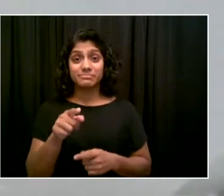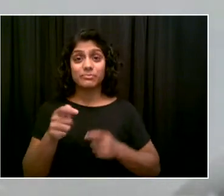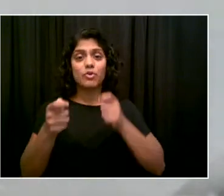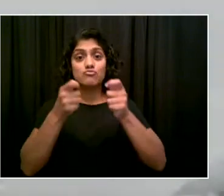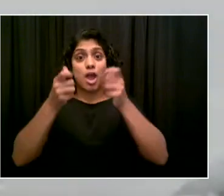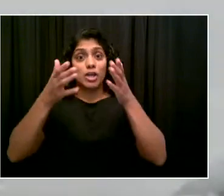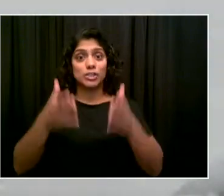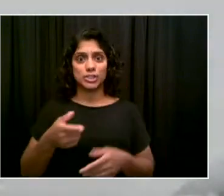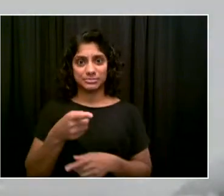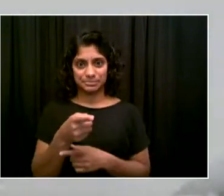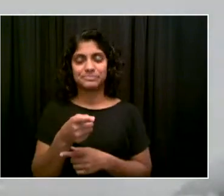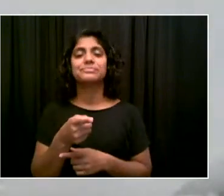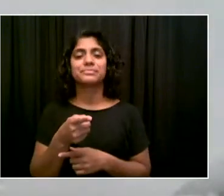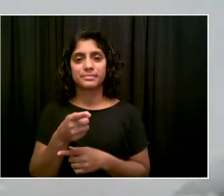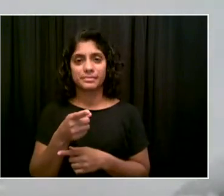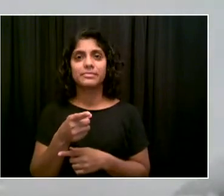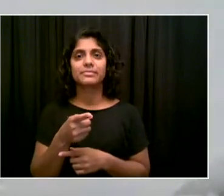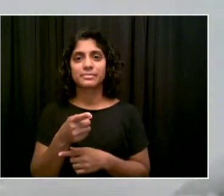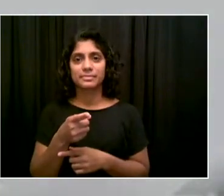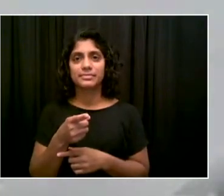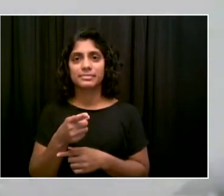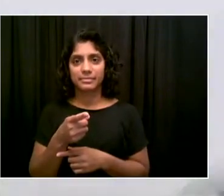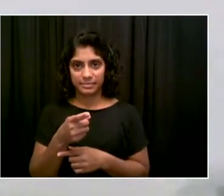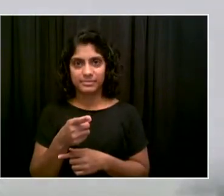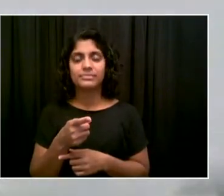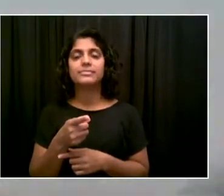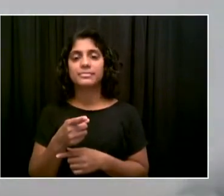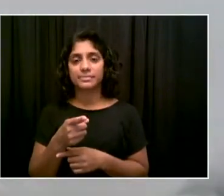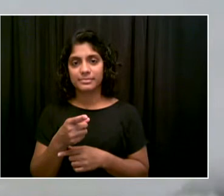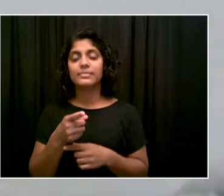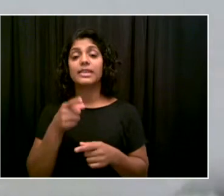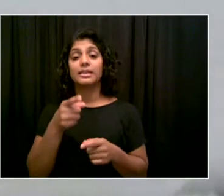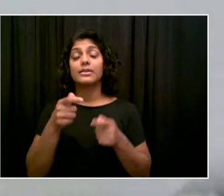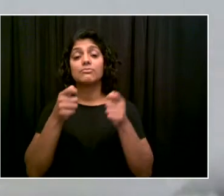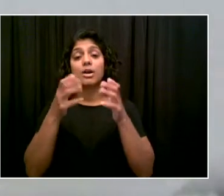FOR YOU